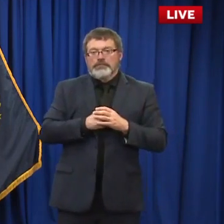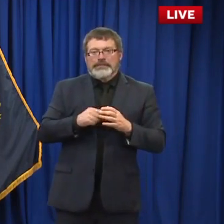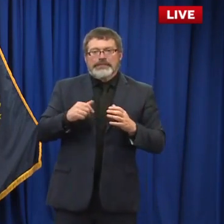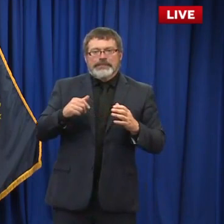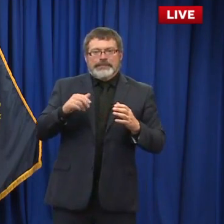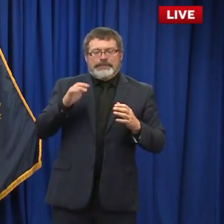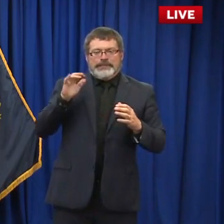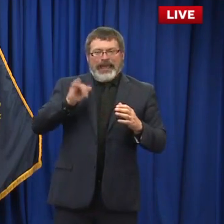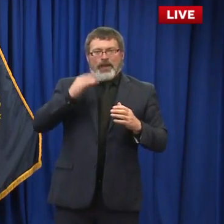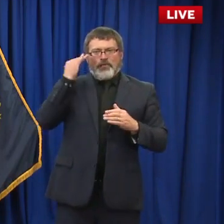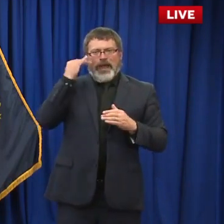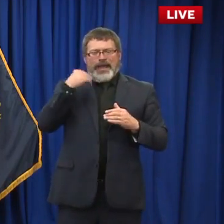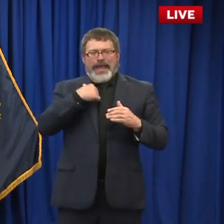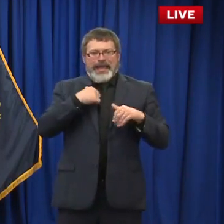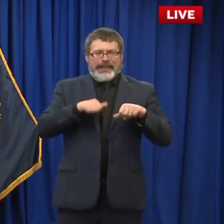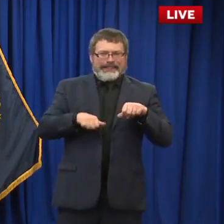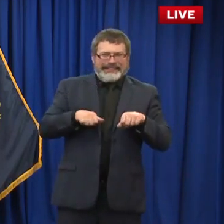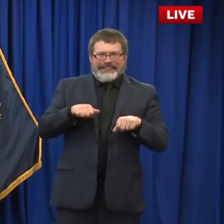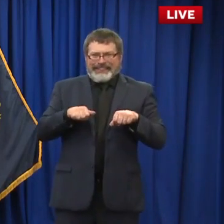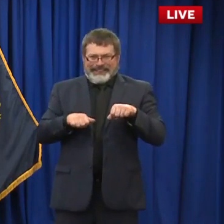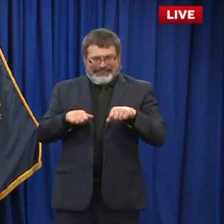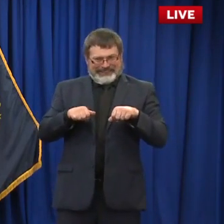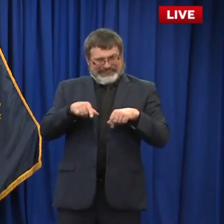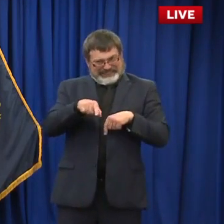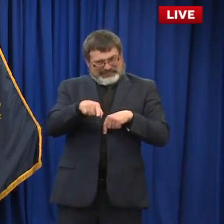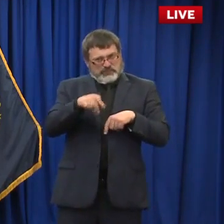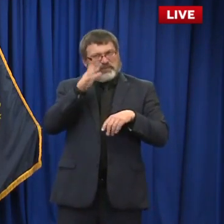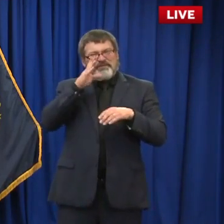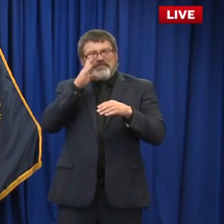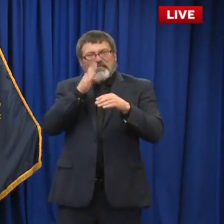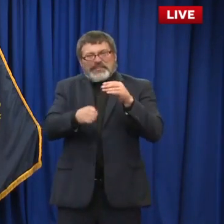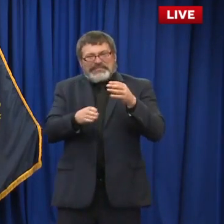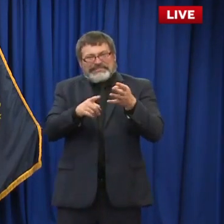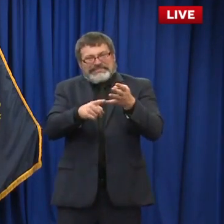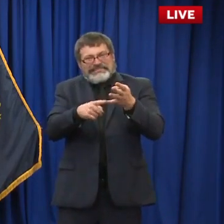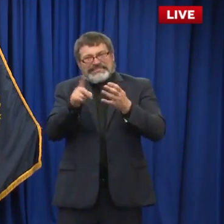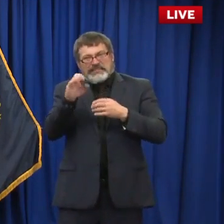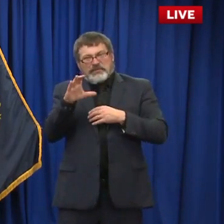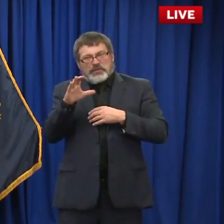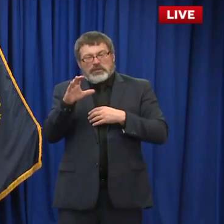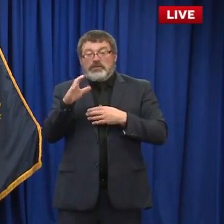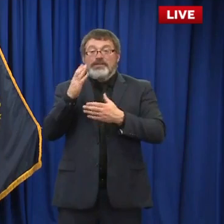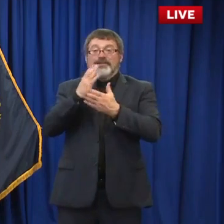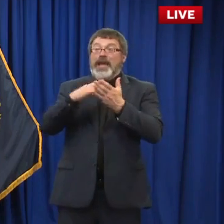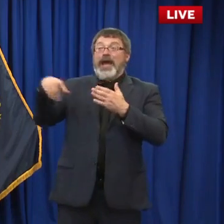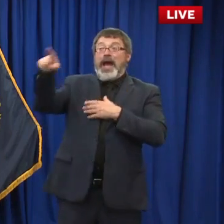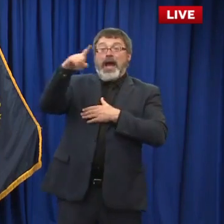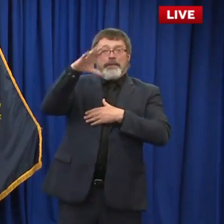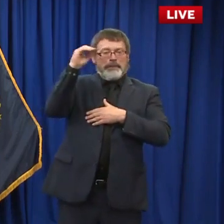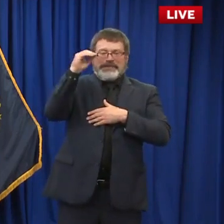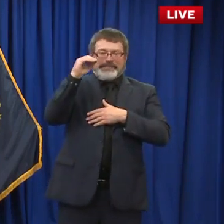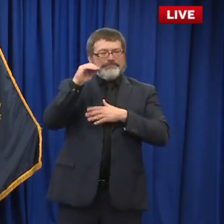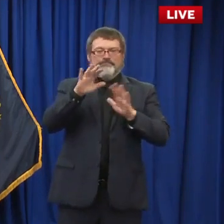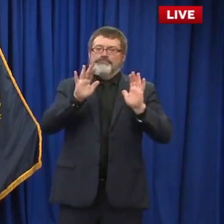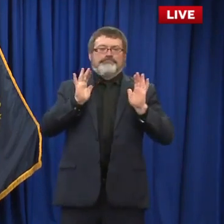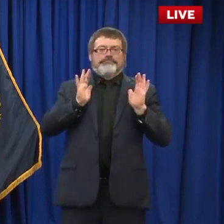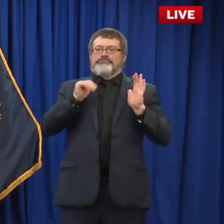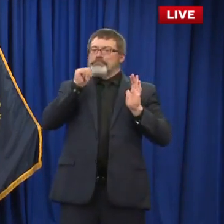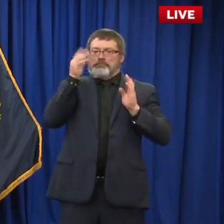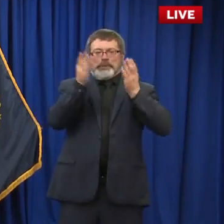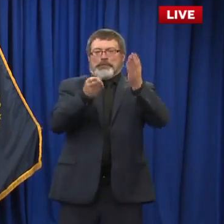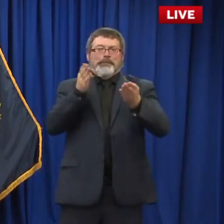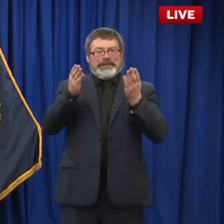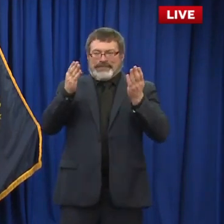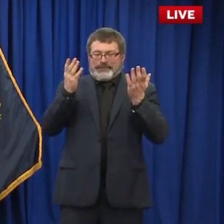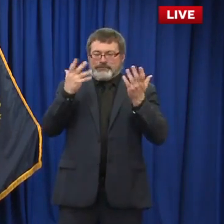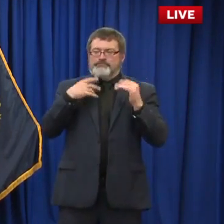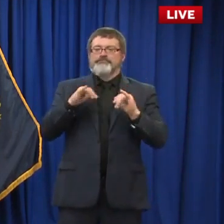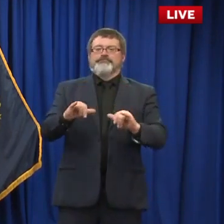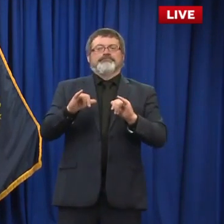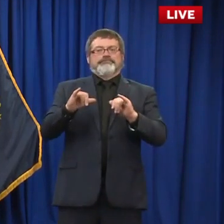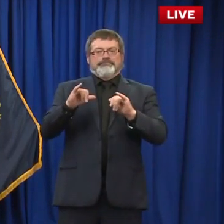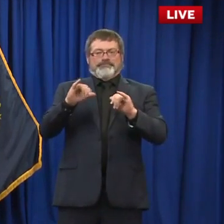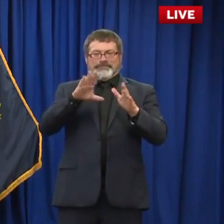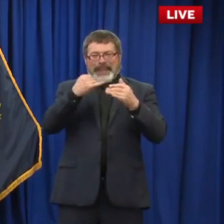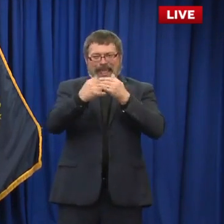THEY'RE STILL FINALIZING THAT, BUT THAT WAS REALLY ONE OF THE BIGGEST HESITATIONS BECAUSE IT HAD TO MOVE SO QUICKLY, A LOT OF FOLKS, YOUR NOVEMBER, COULDN'T JUST APPLY, THEIR PROJECTS